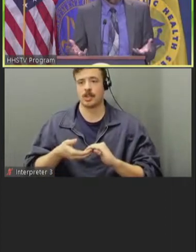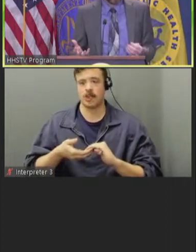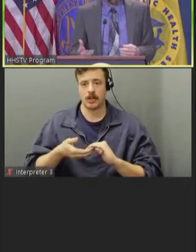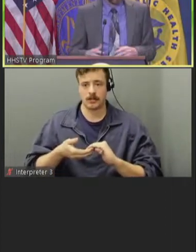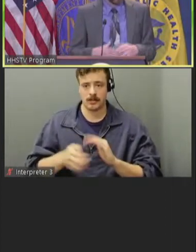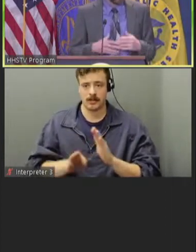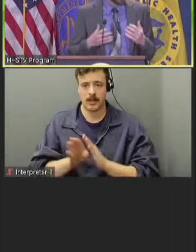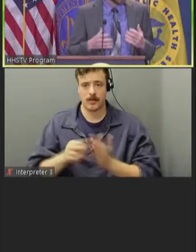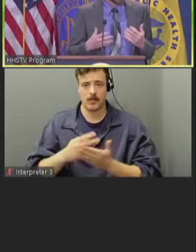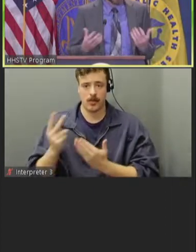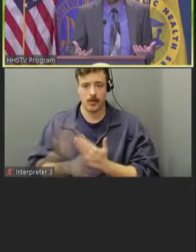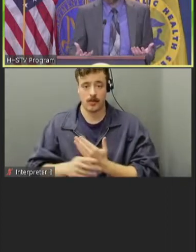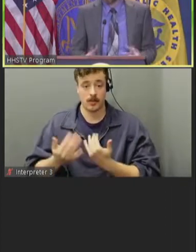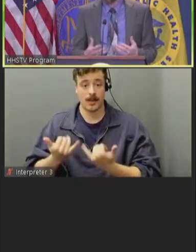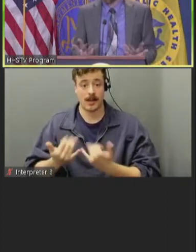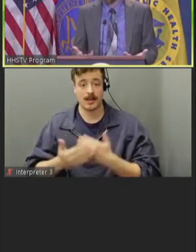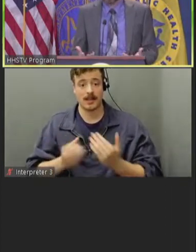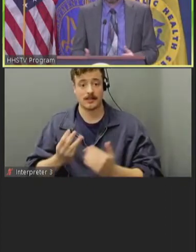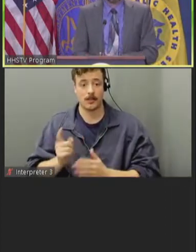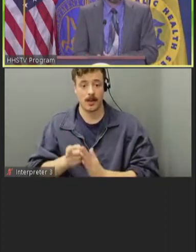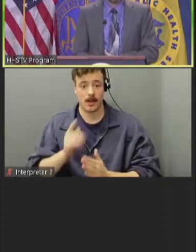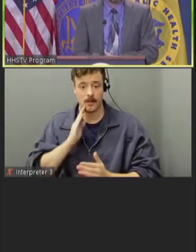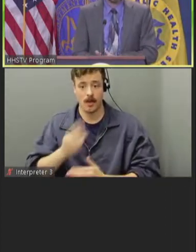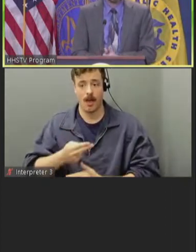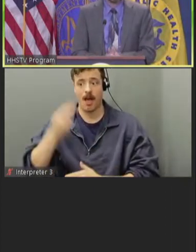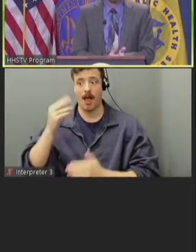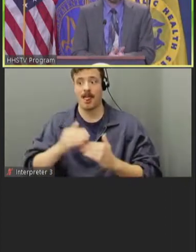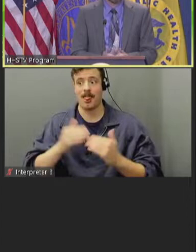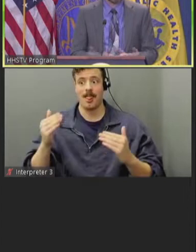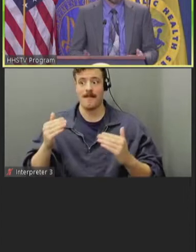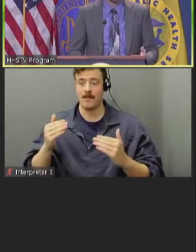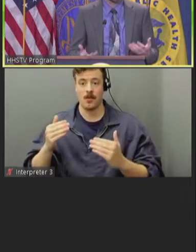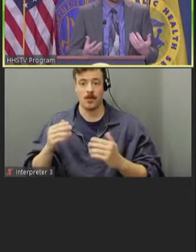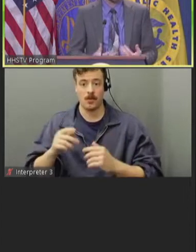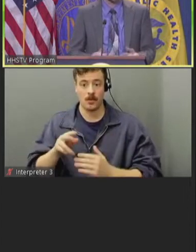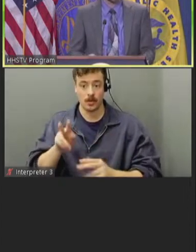going to give you a very high-level and whirlwind tour of some of the products and strategies